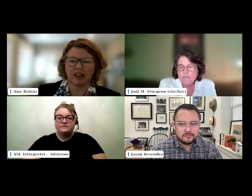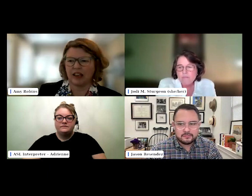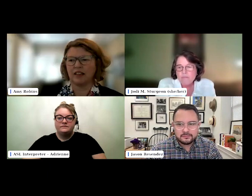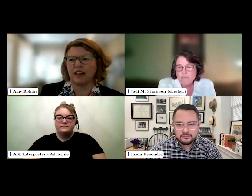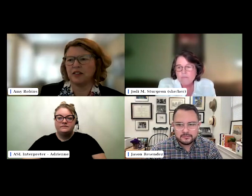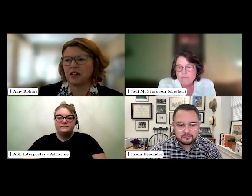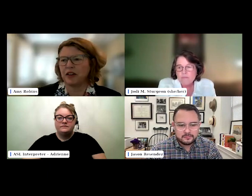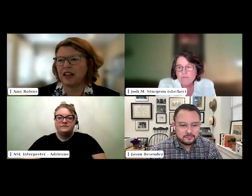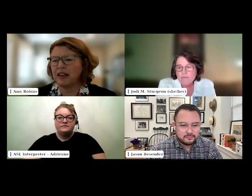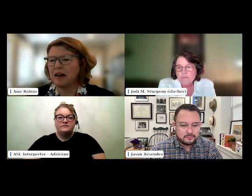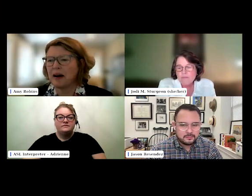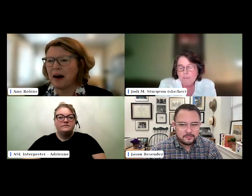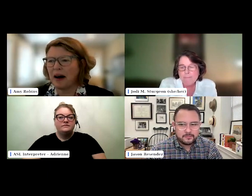Thank you. Jody.